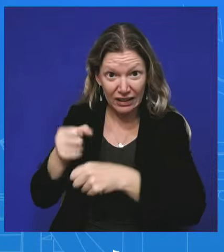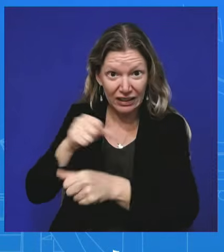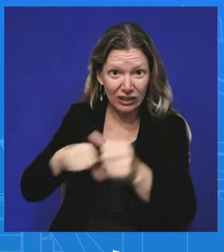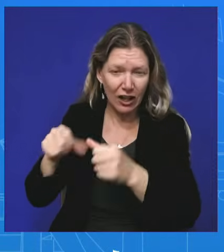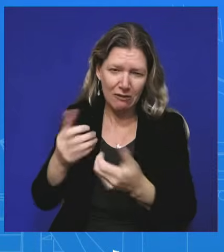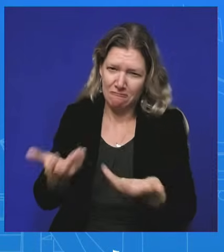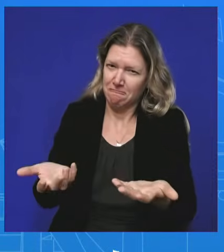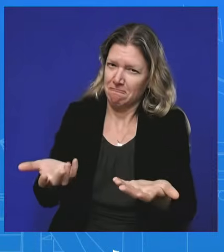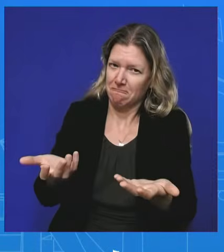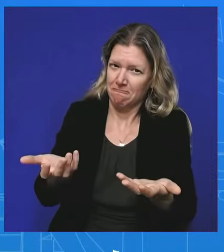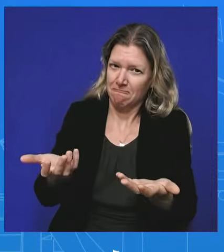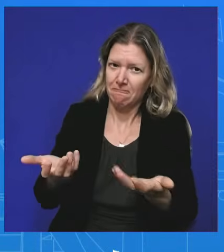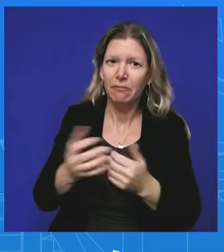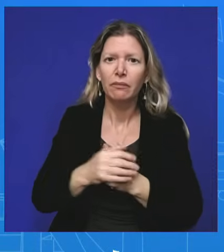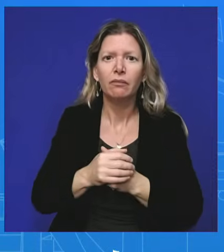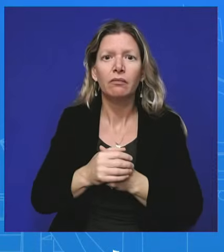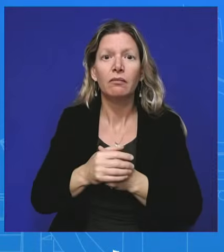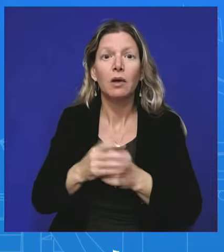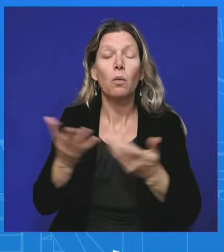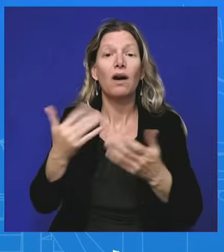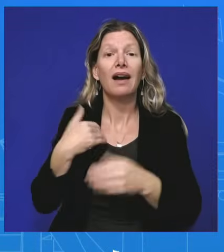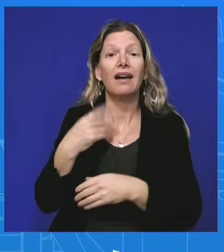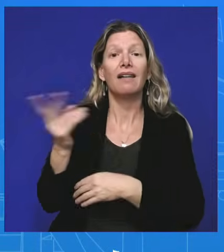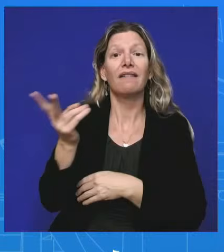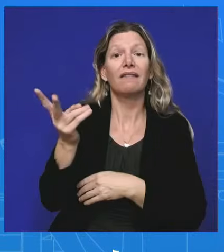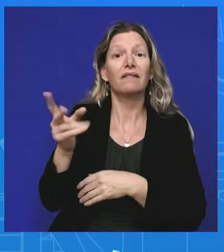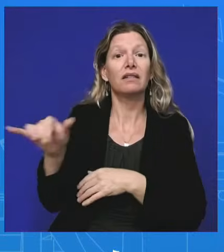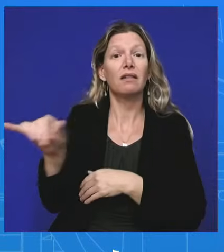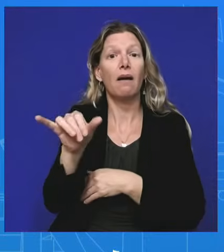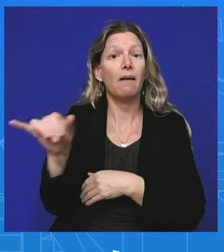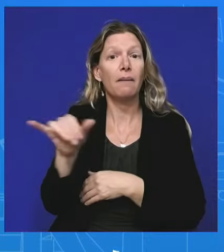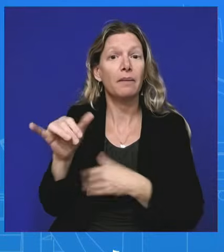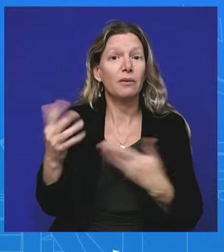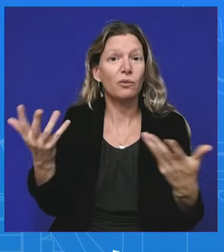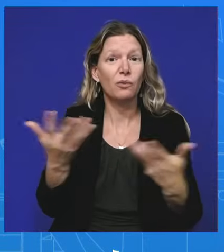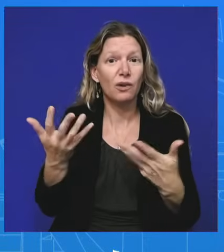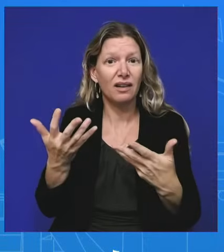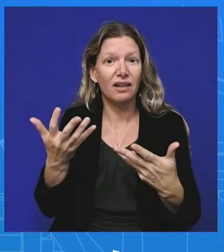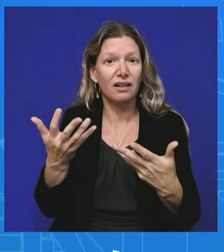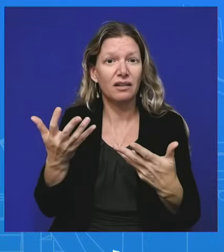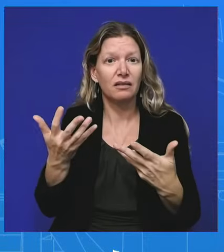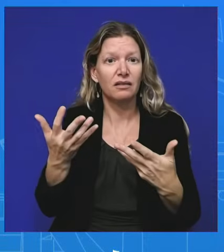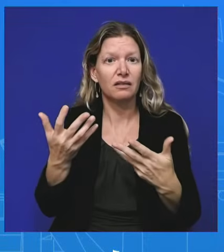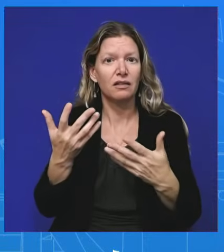to challenge the international rules-based order, challenge the network of alliances and partnerships